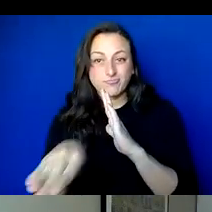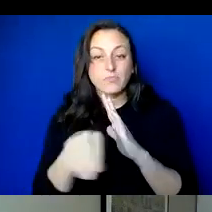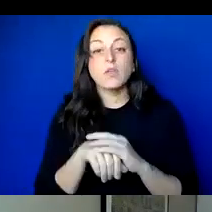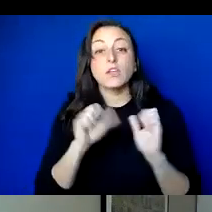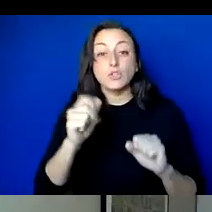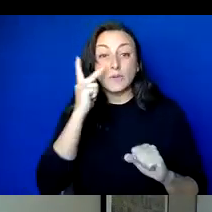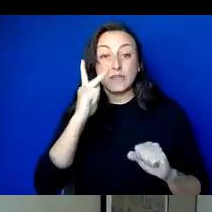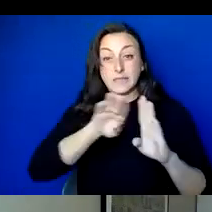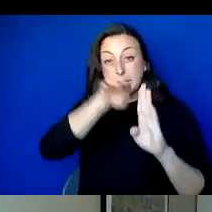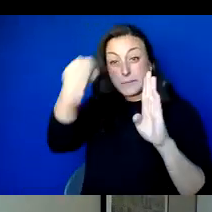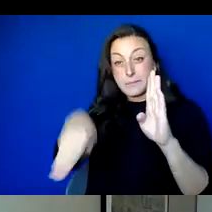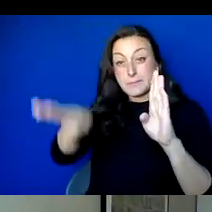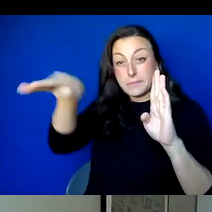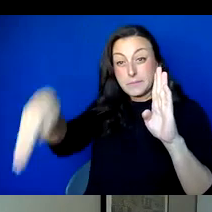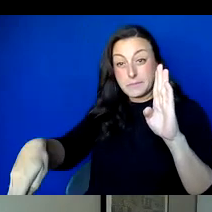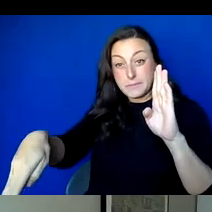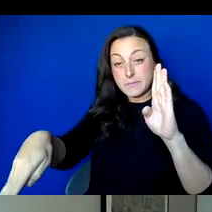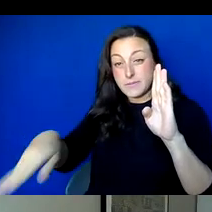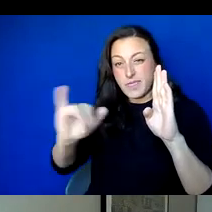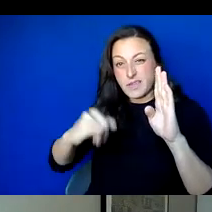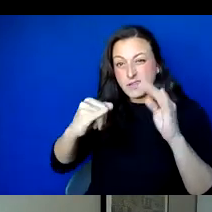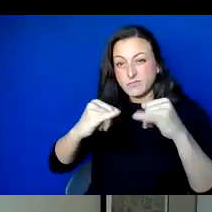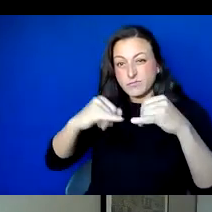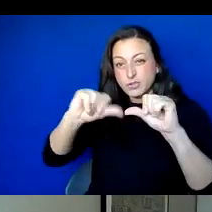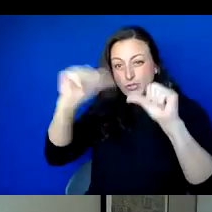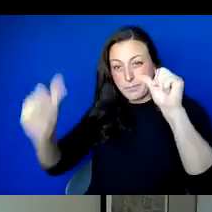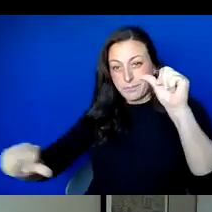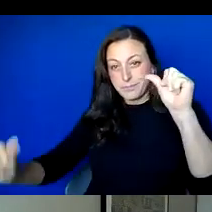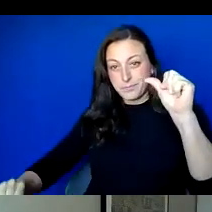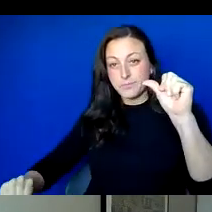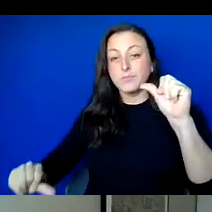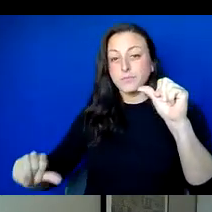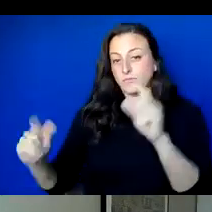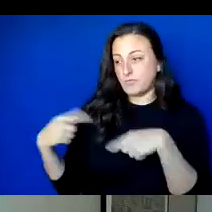of the curve that you've been that we've been seeing the last couple of days, you can see that